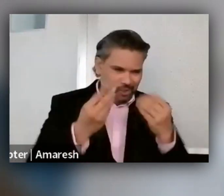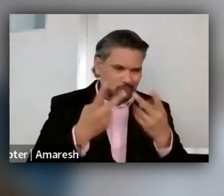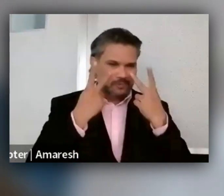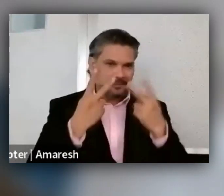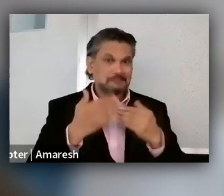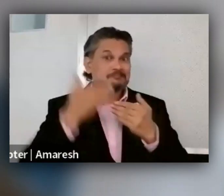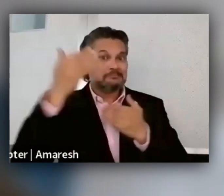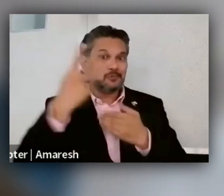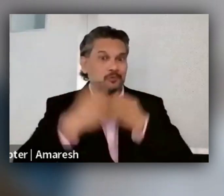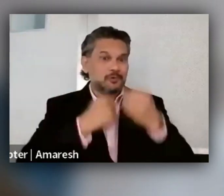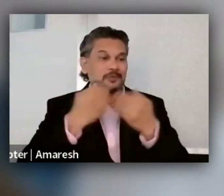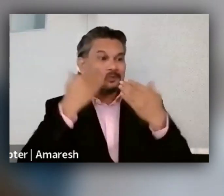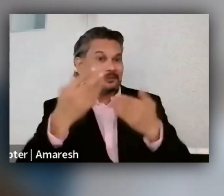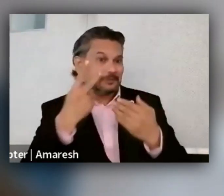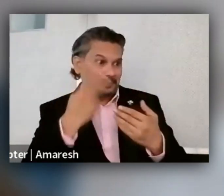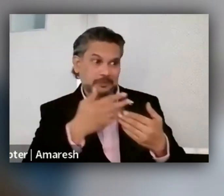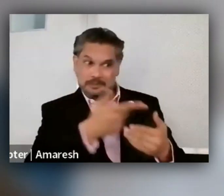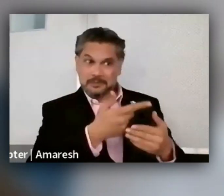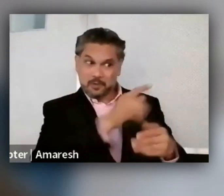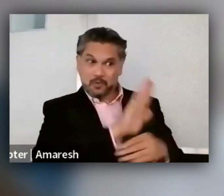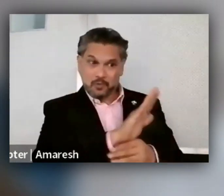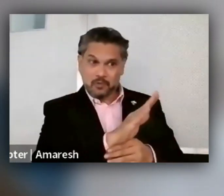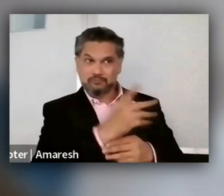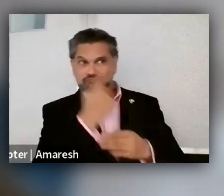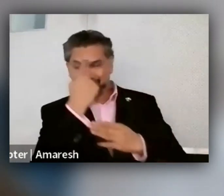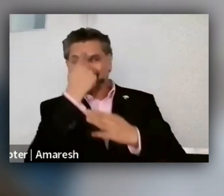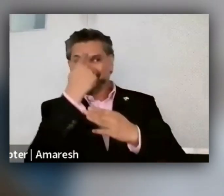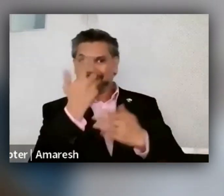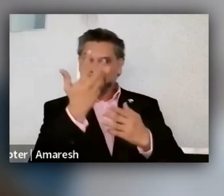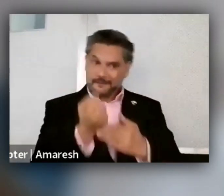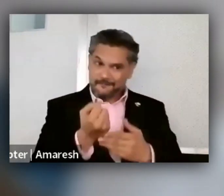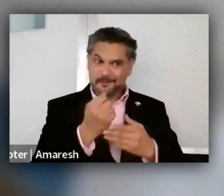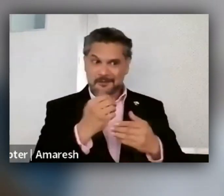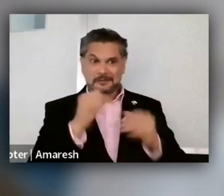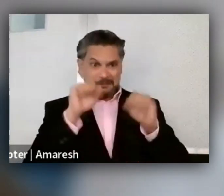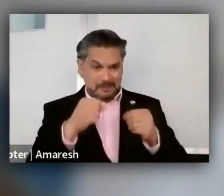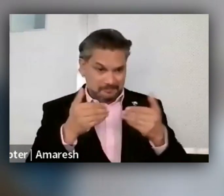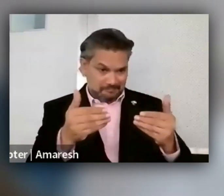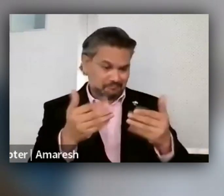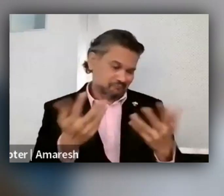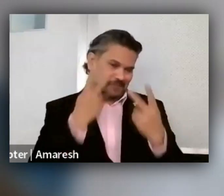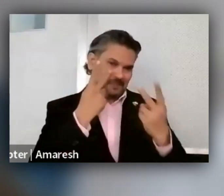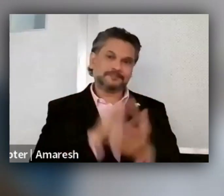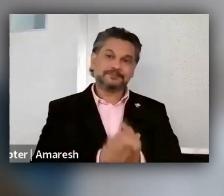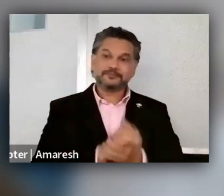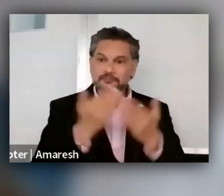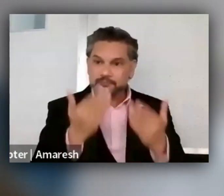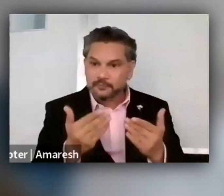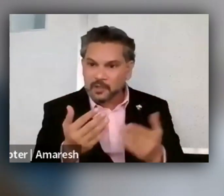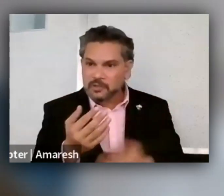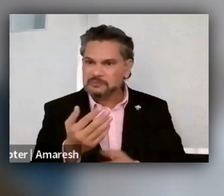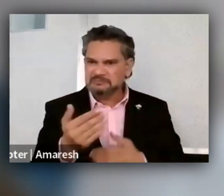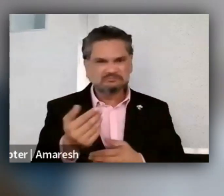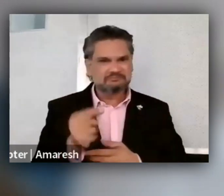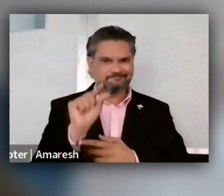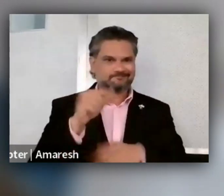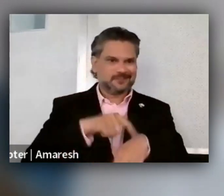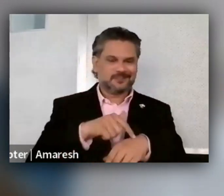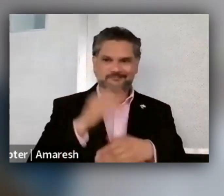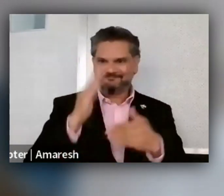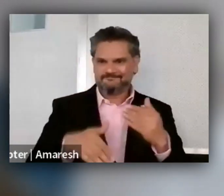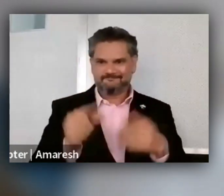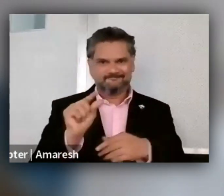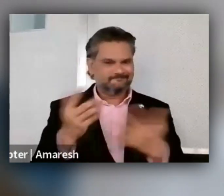and see if the results are there, and we can report in one year's time.